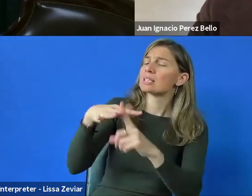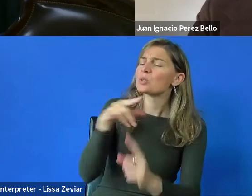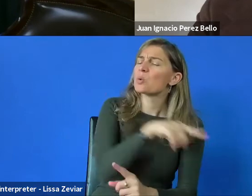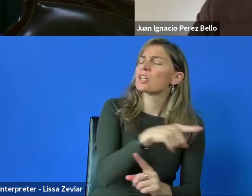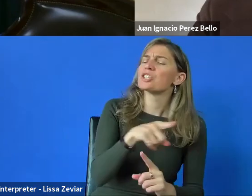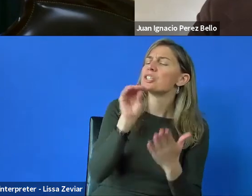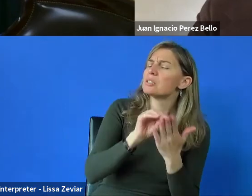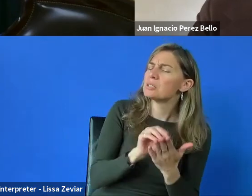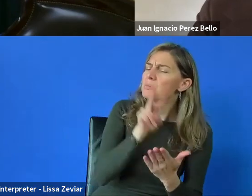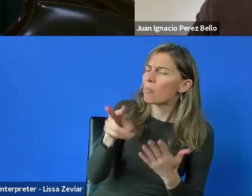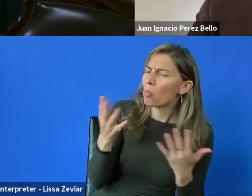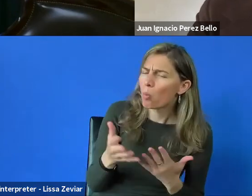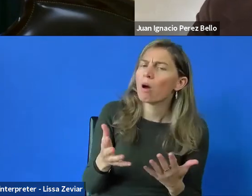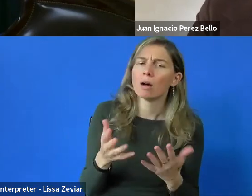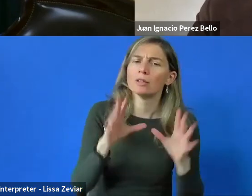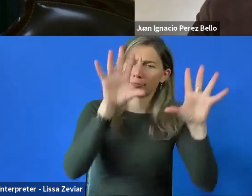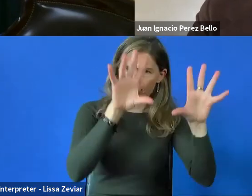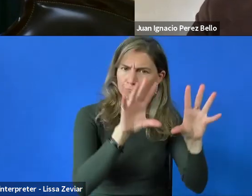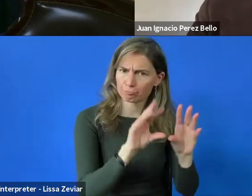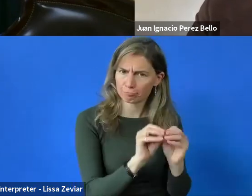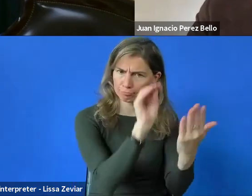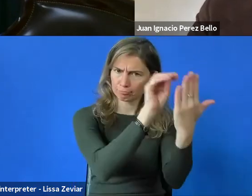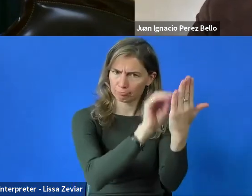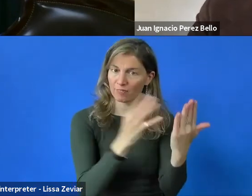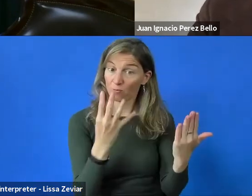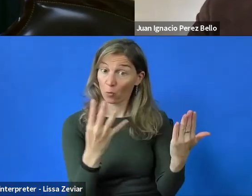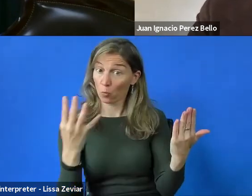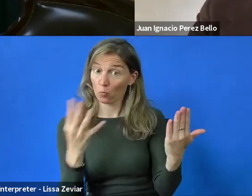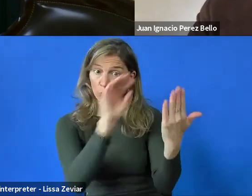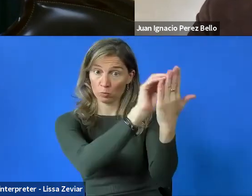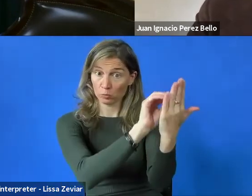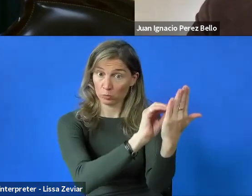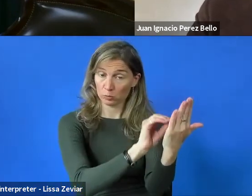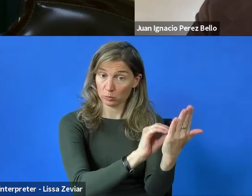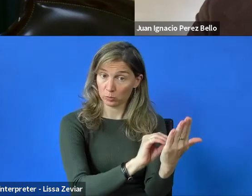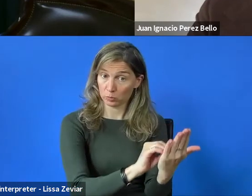with summaries of three reports under procedure by the CRPD committee